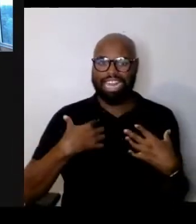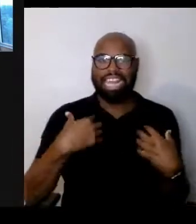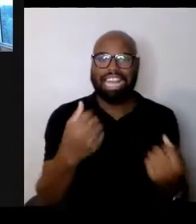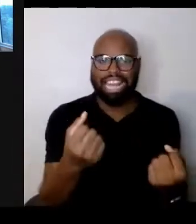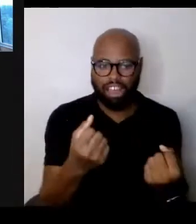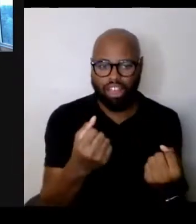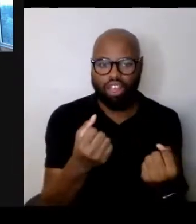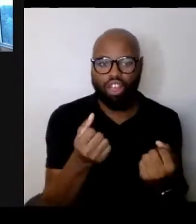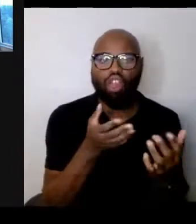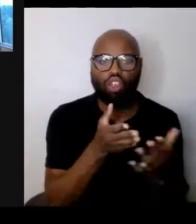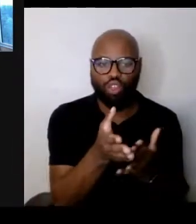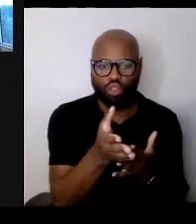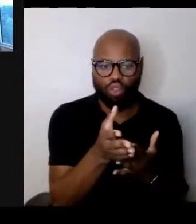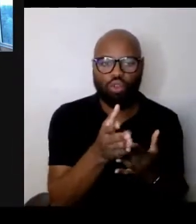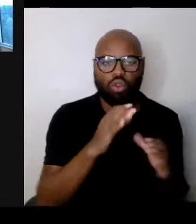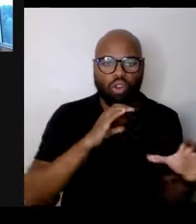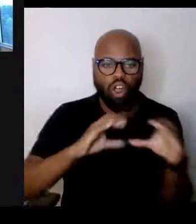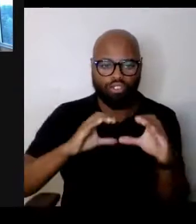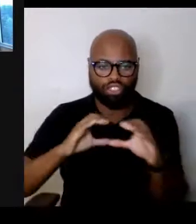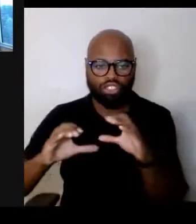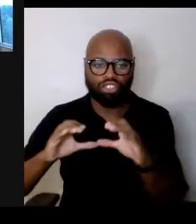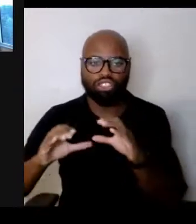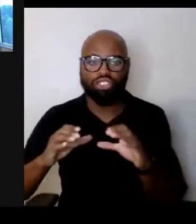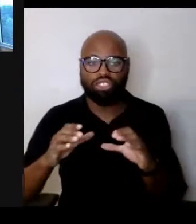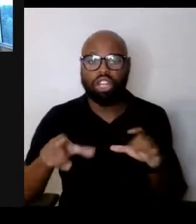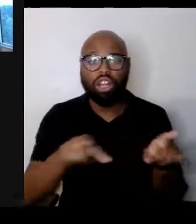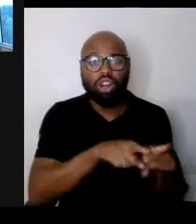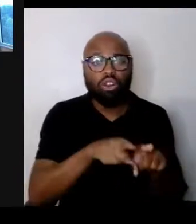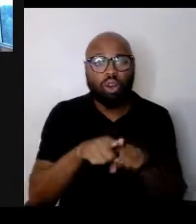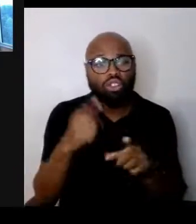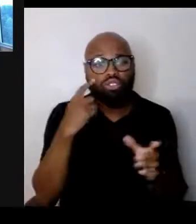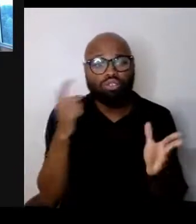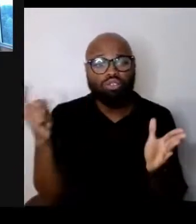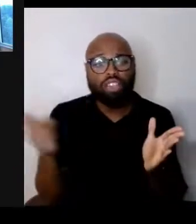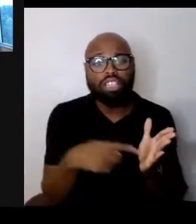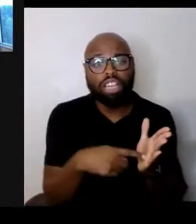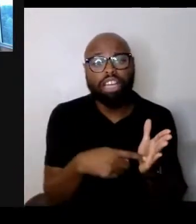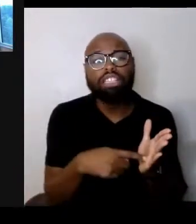and recognizing that every experience is unique